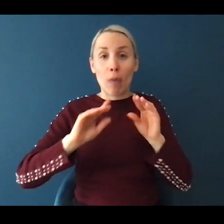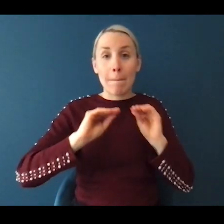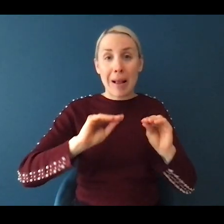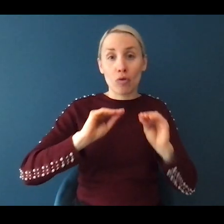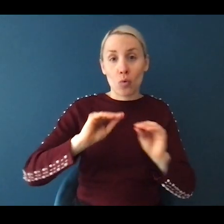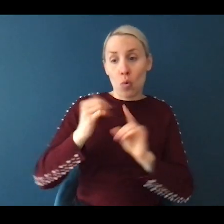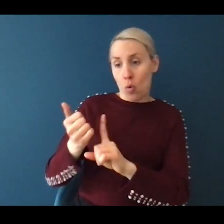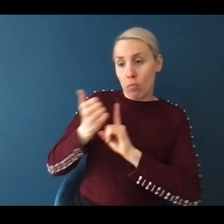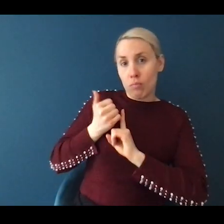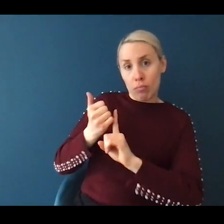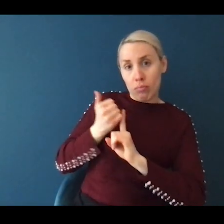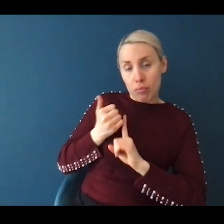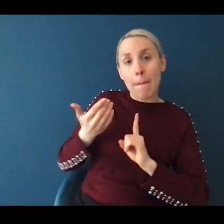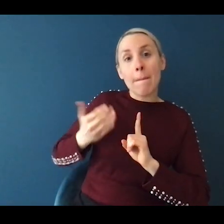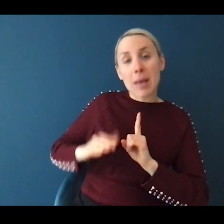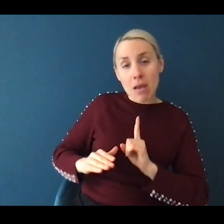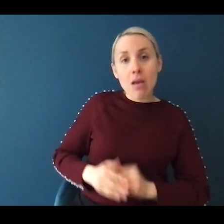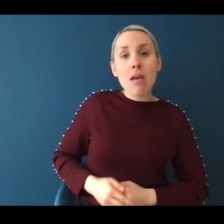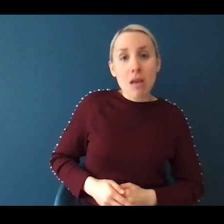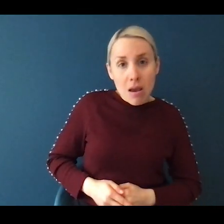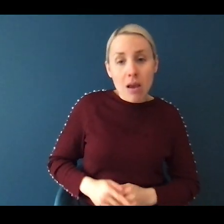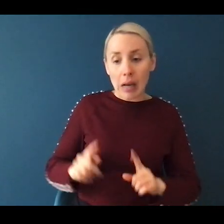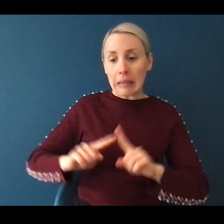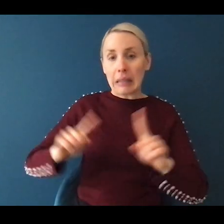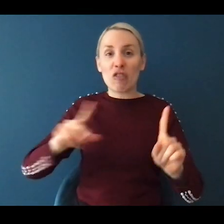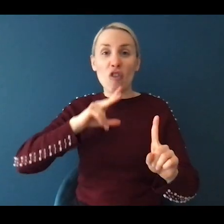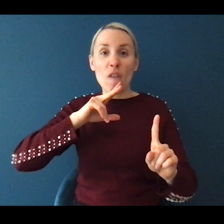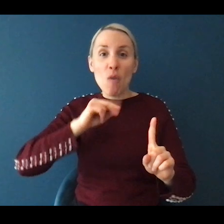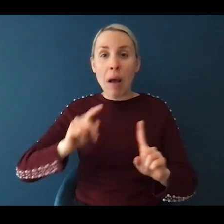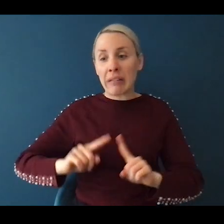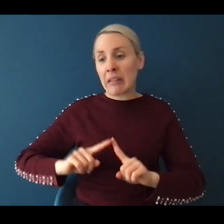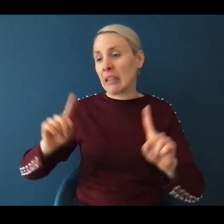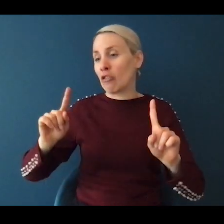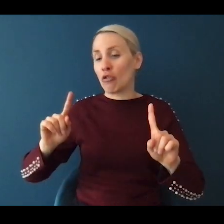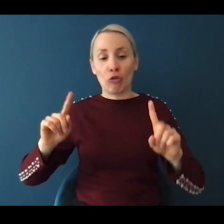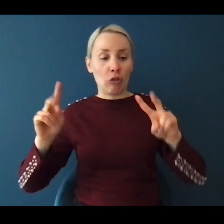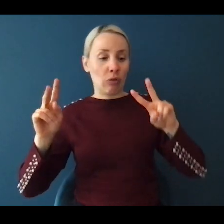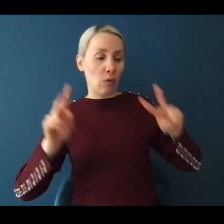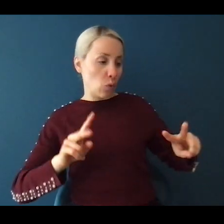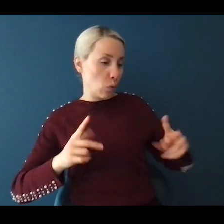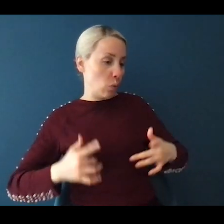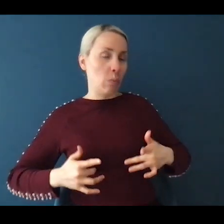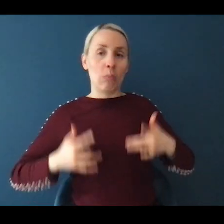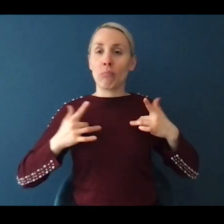voices you know everyone had their own their own preferences and their own kind of